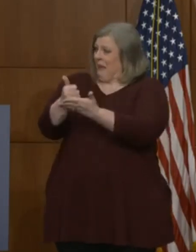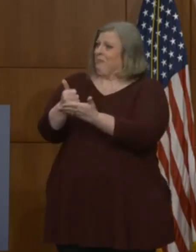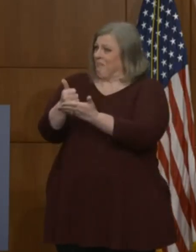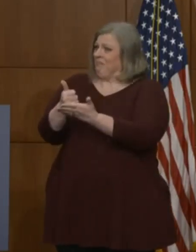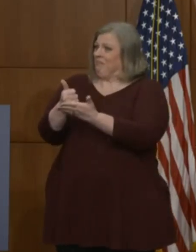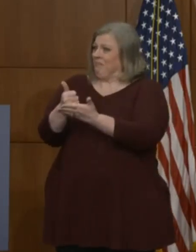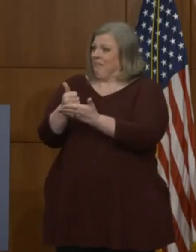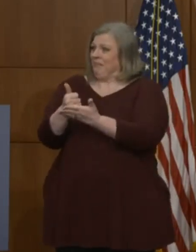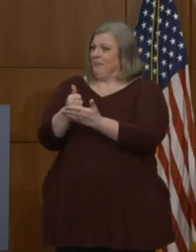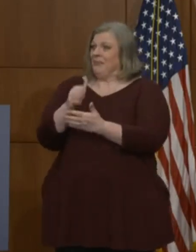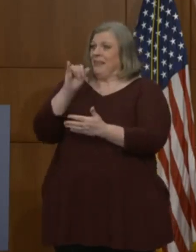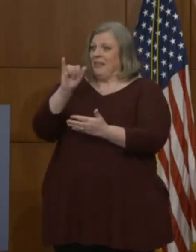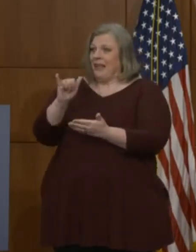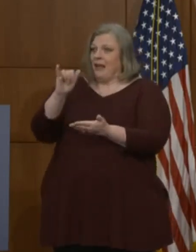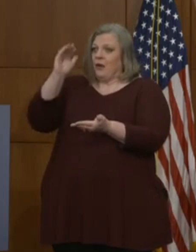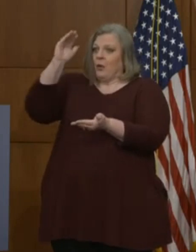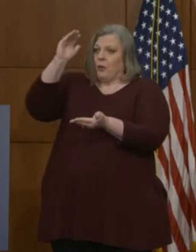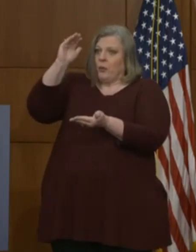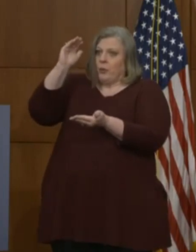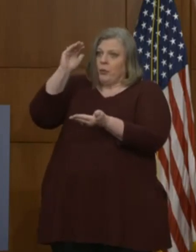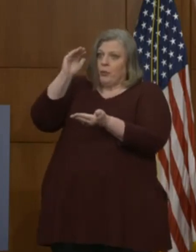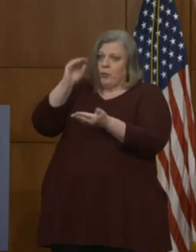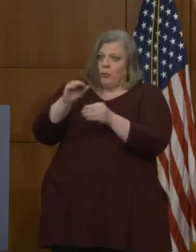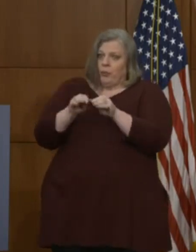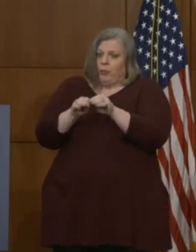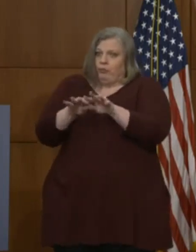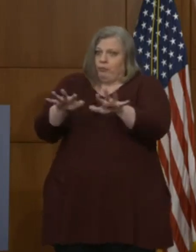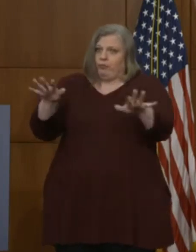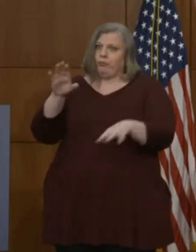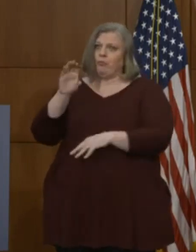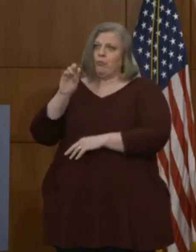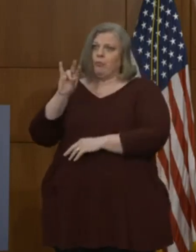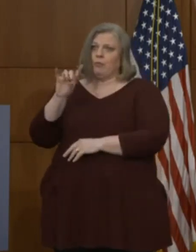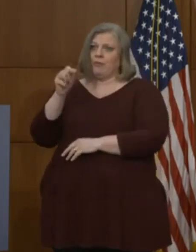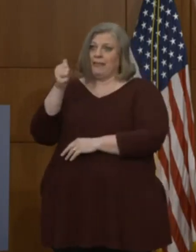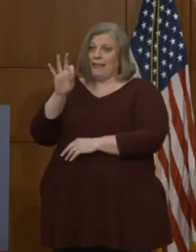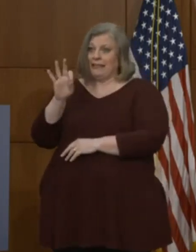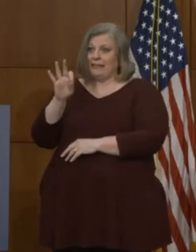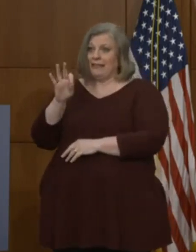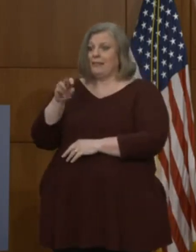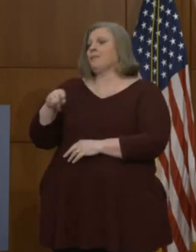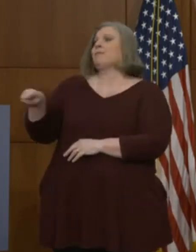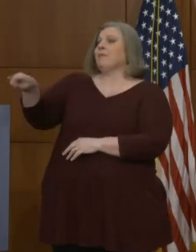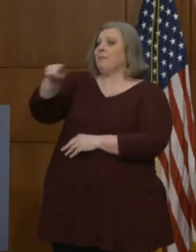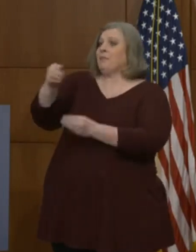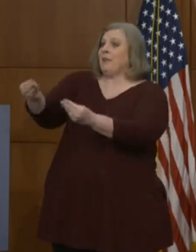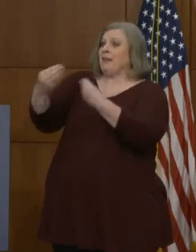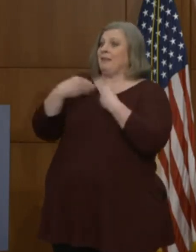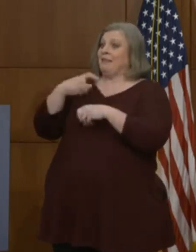HAVE BEEN NECESSARY AND THEY ARE HELPING. THERE ARE SLOWING ARE HELPING. THERE ARE SLOWING THE SPREAD THERE GIVING US TIME